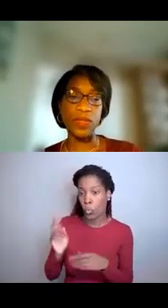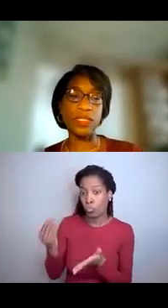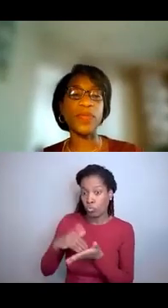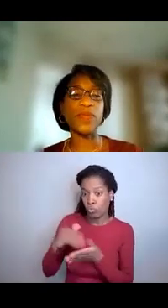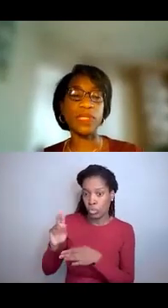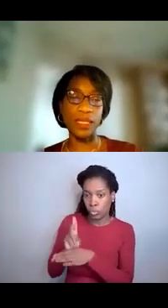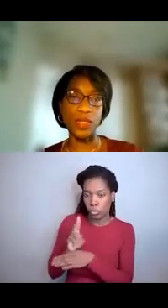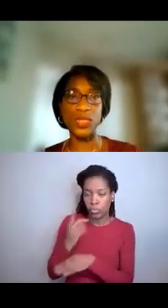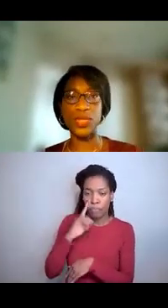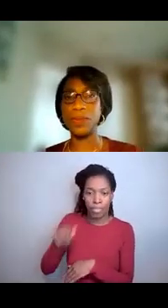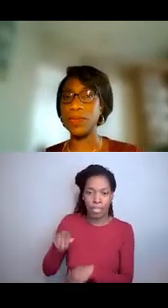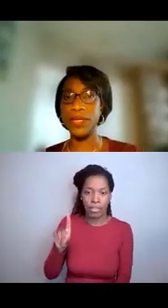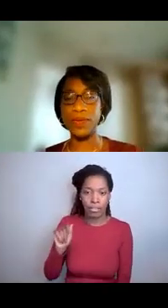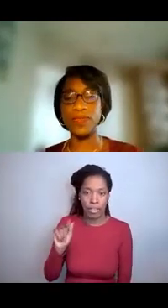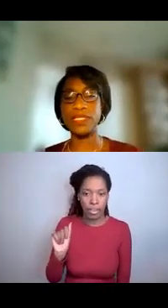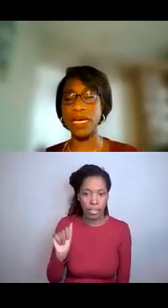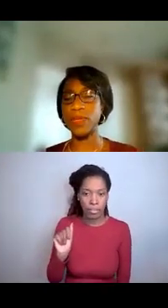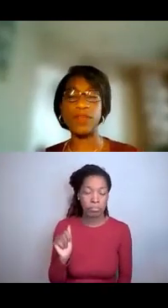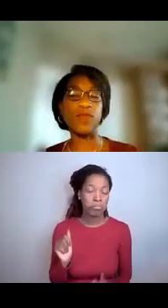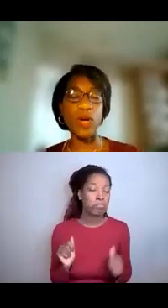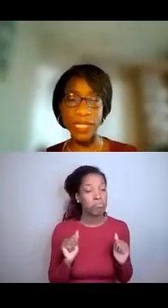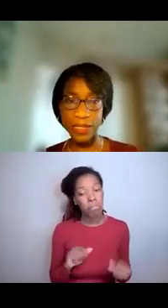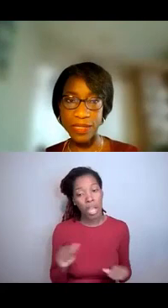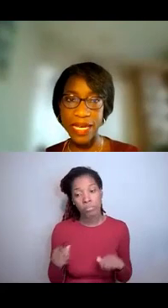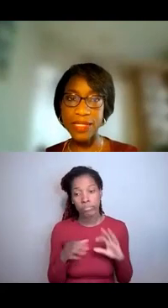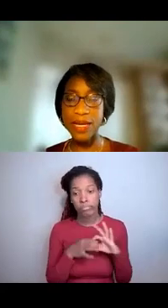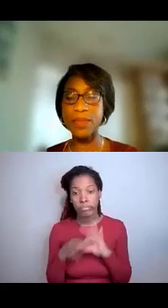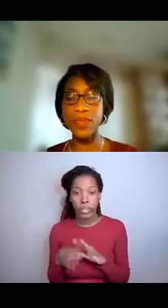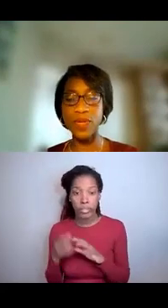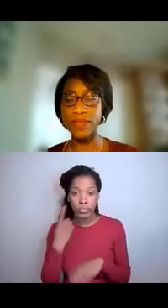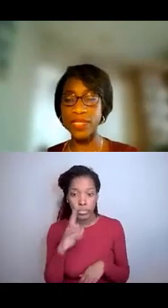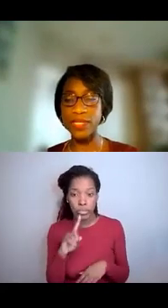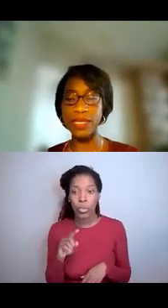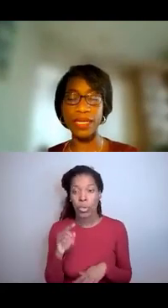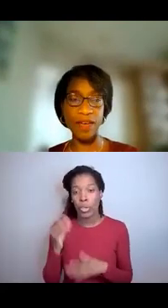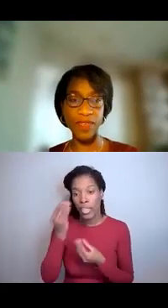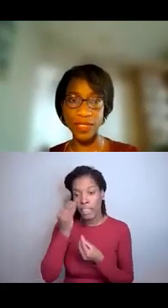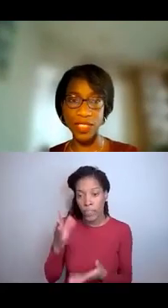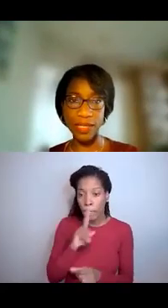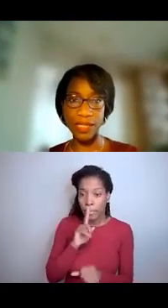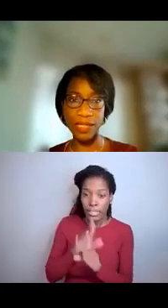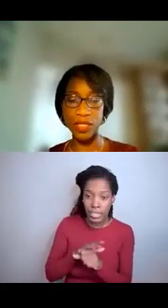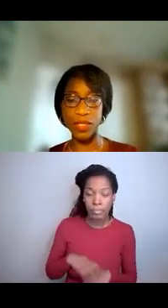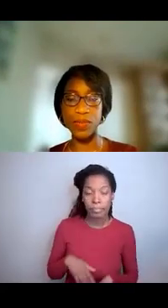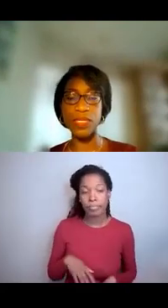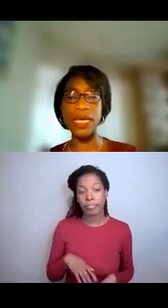So these could be related to, for example, informed consent, privacy and confidentiality issues.